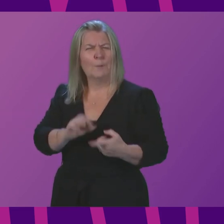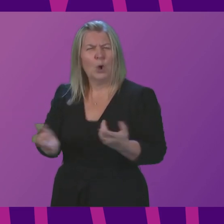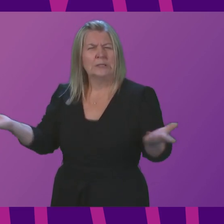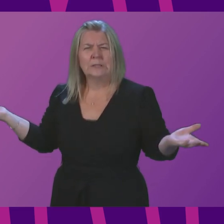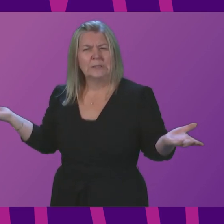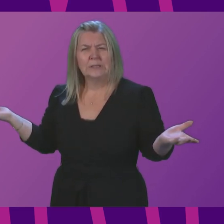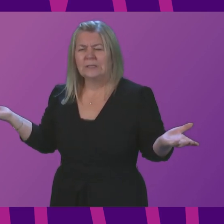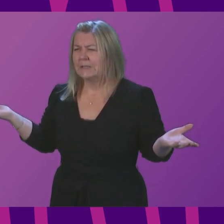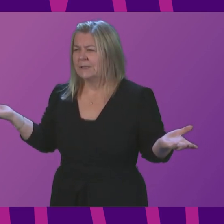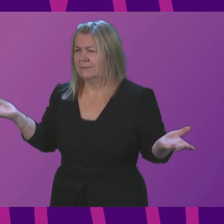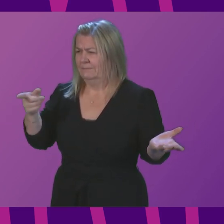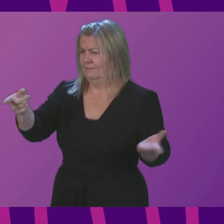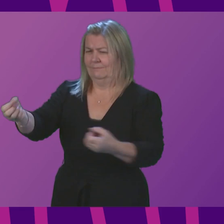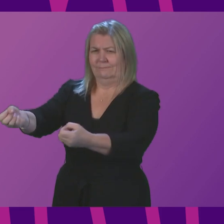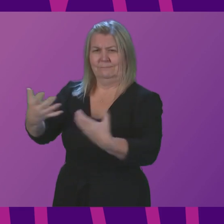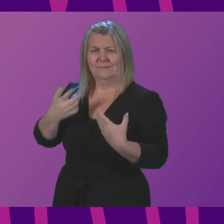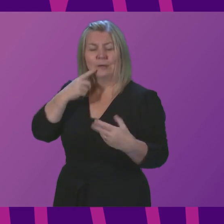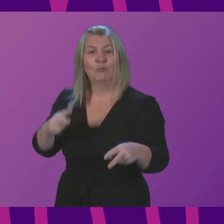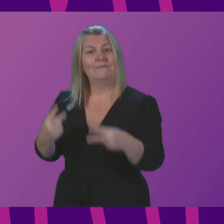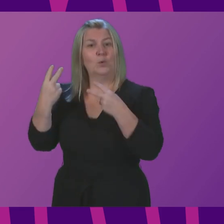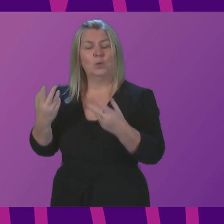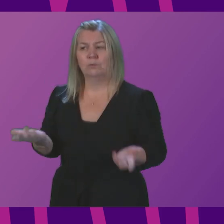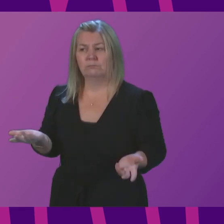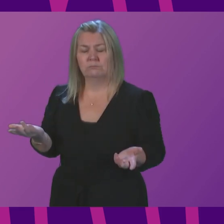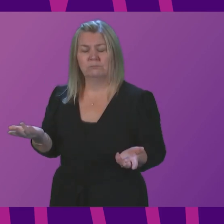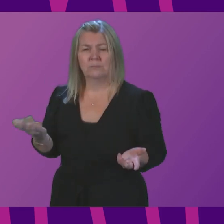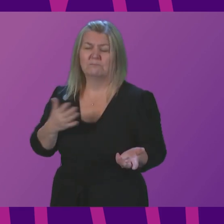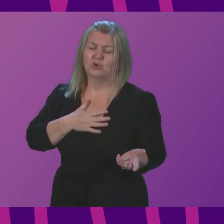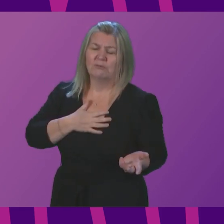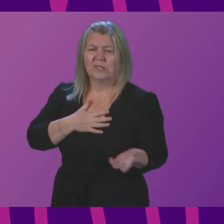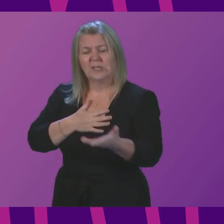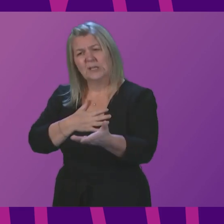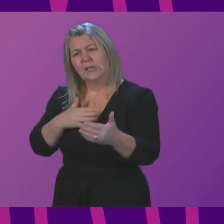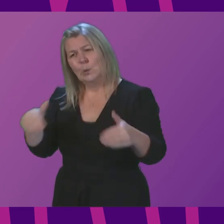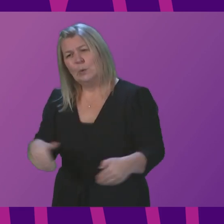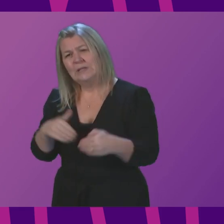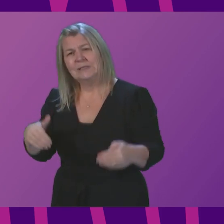First Minister says that there will be a review. Waiting for a public inquiry, or talking more